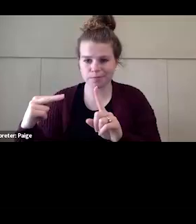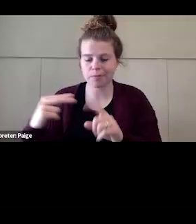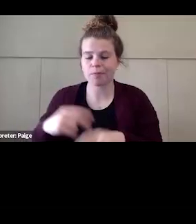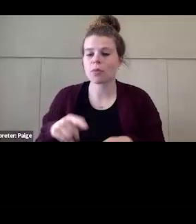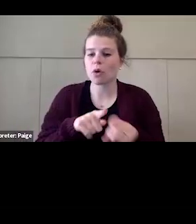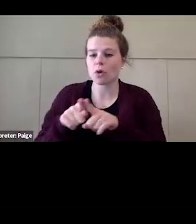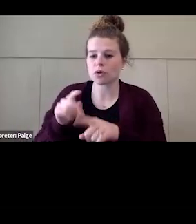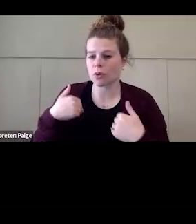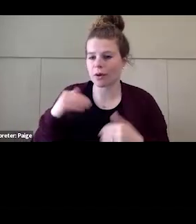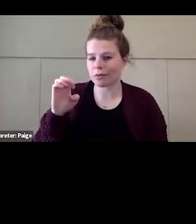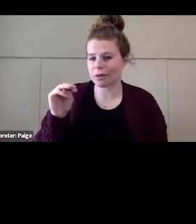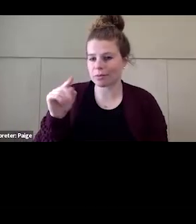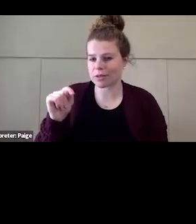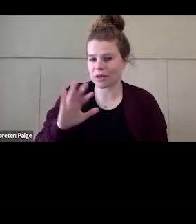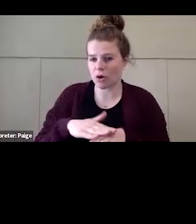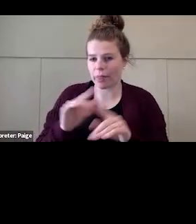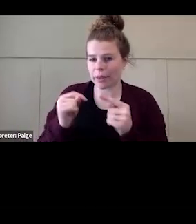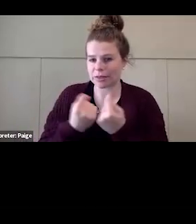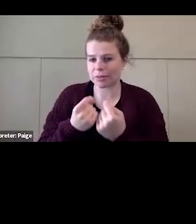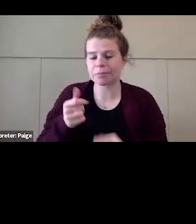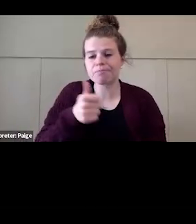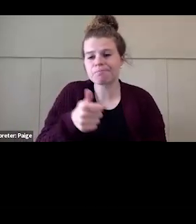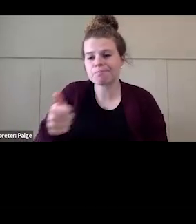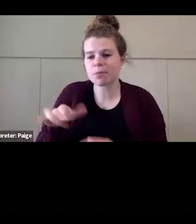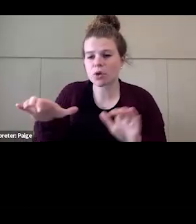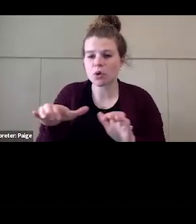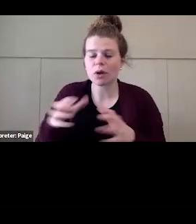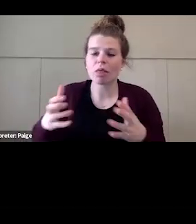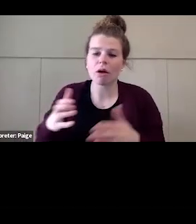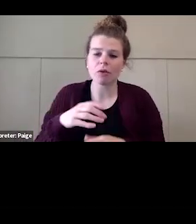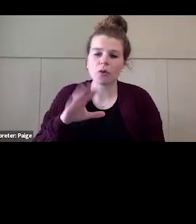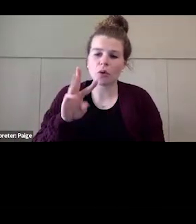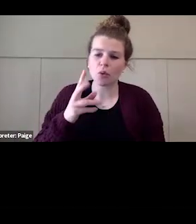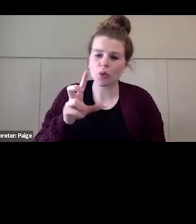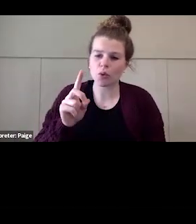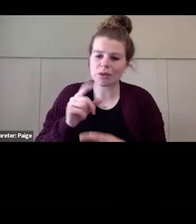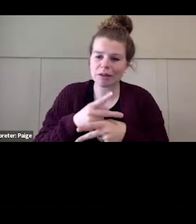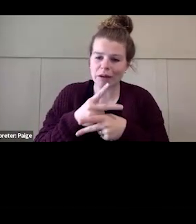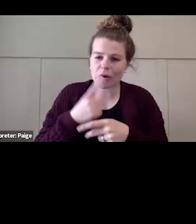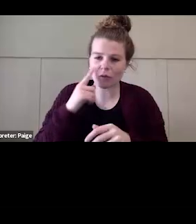and they're typically doing a fair amount of wound care for folks who may be resistant